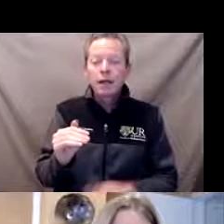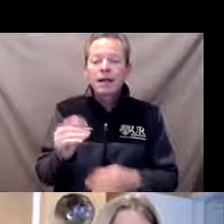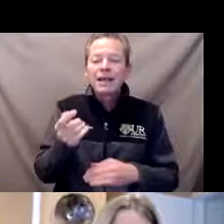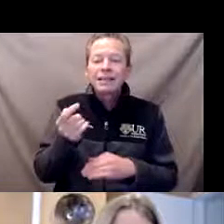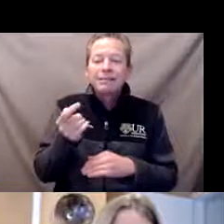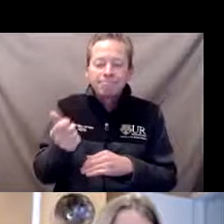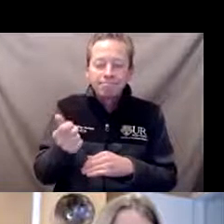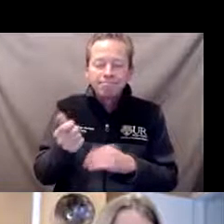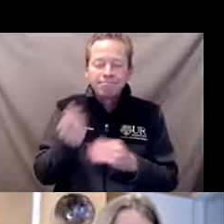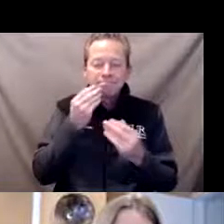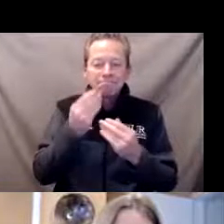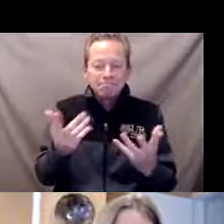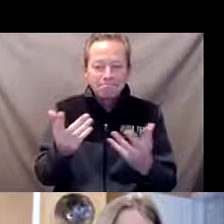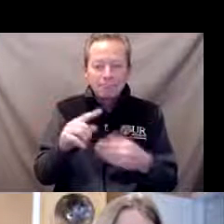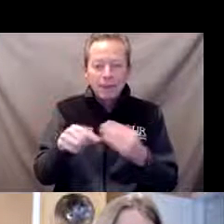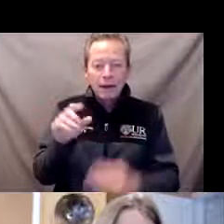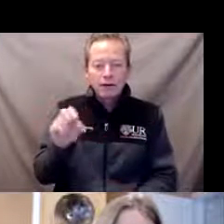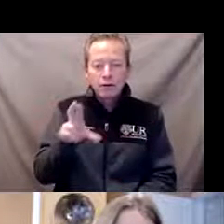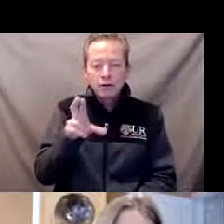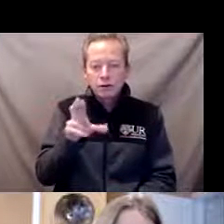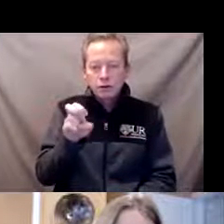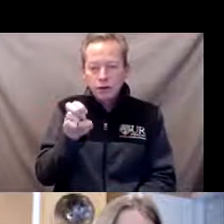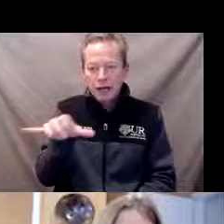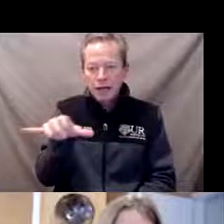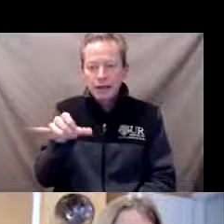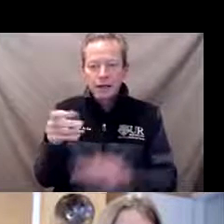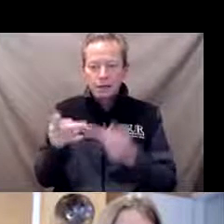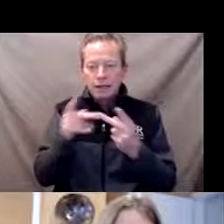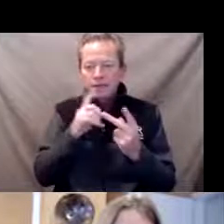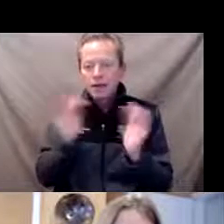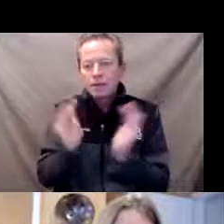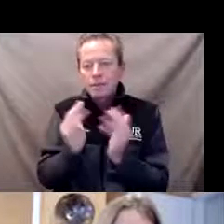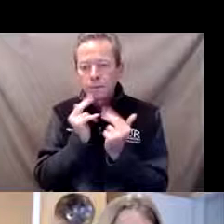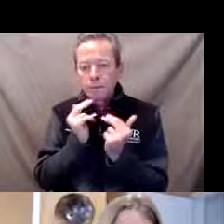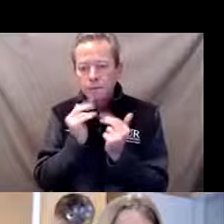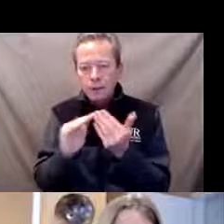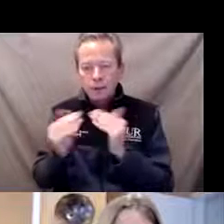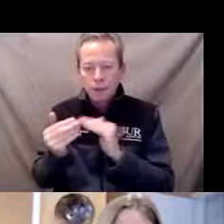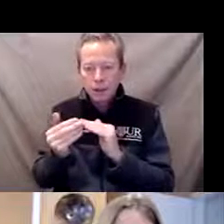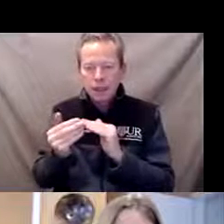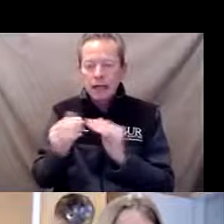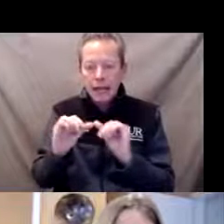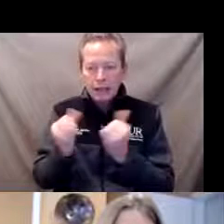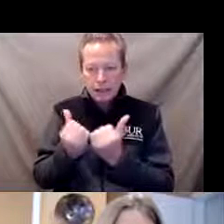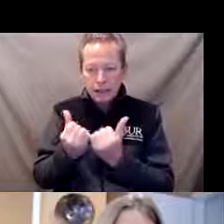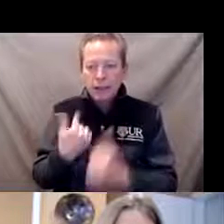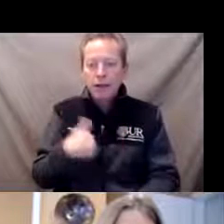you know about Surrey Place which is just a very small community agency and we receive